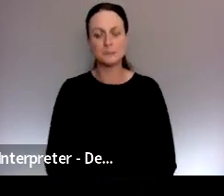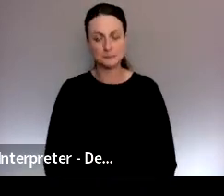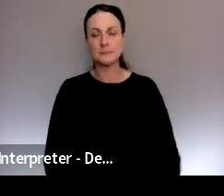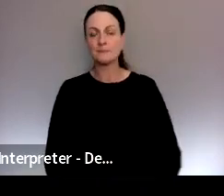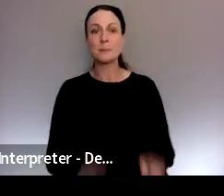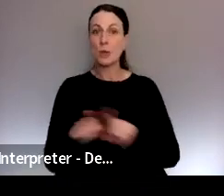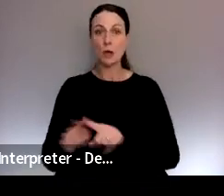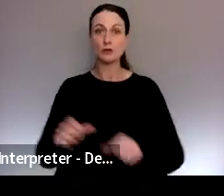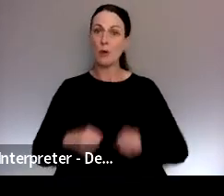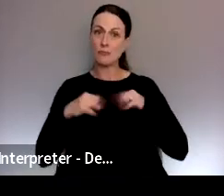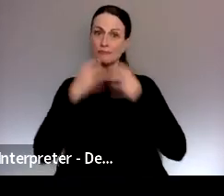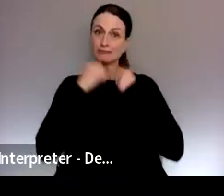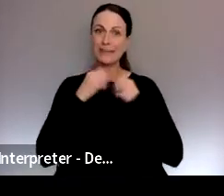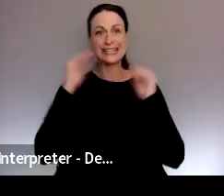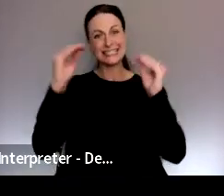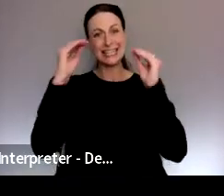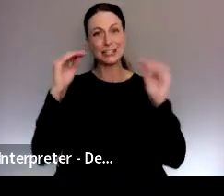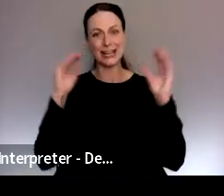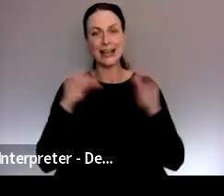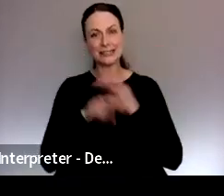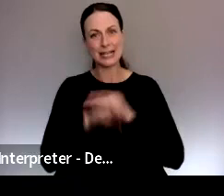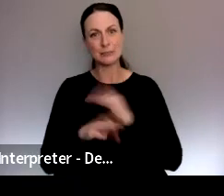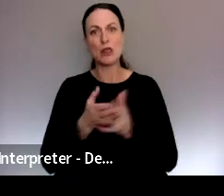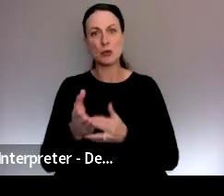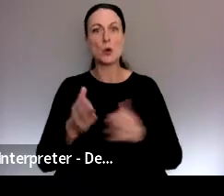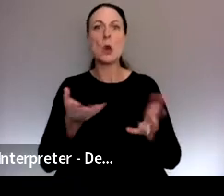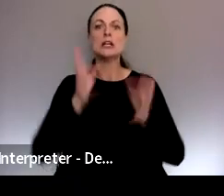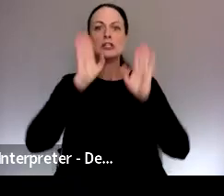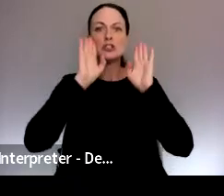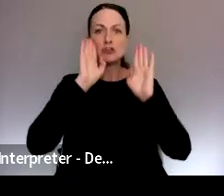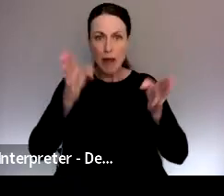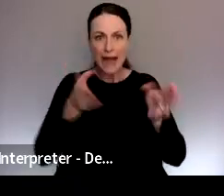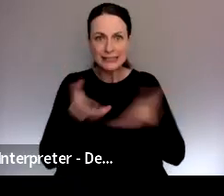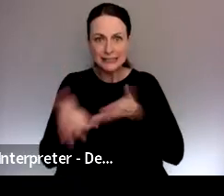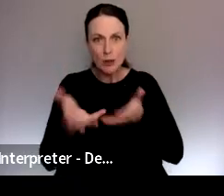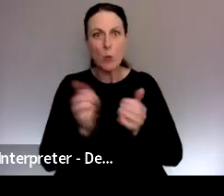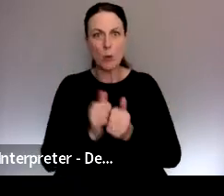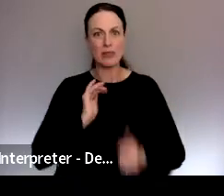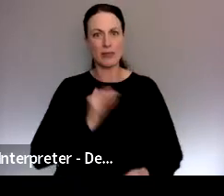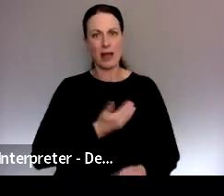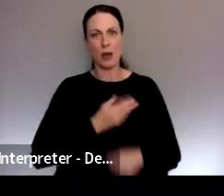We also pride ourselves on teaching accessibility through direct interaction with our SMEs.